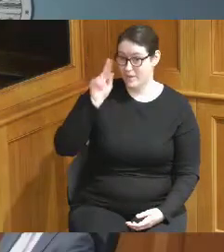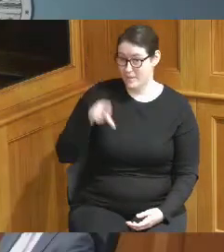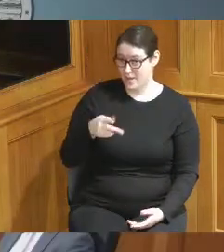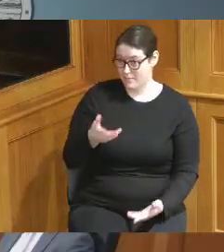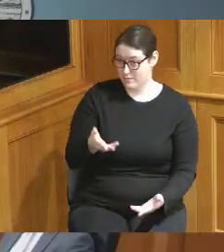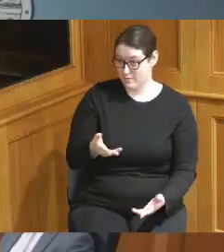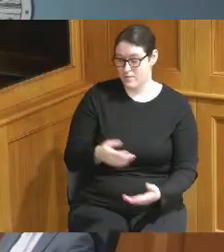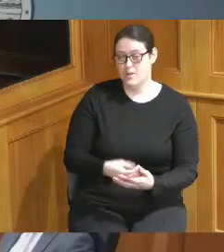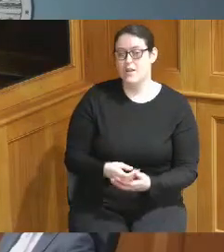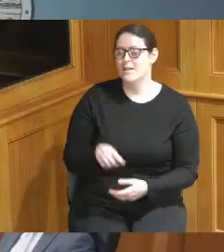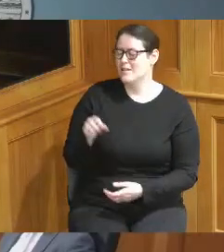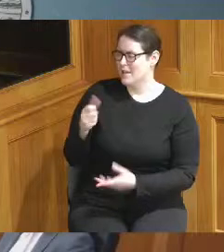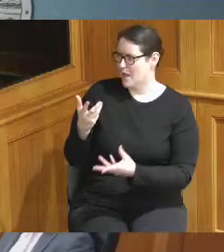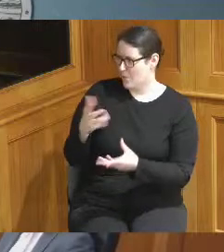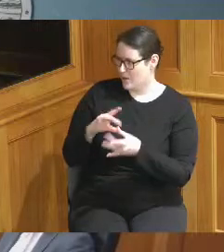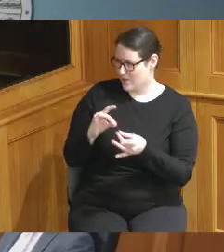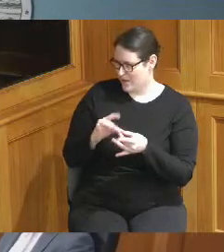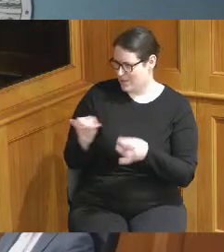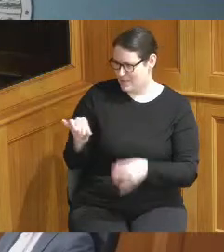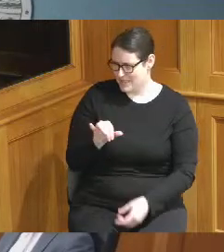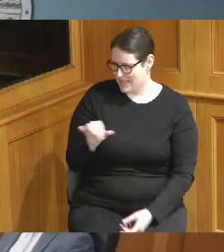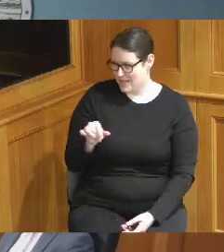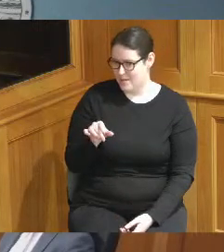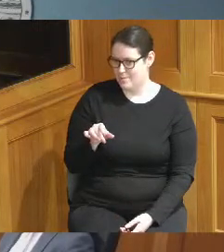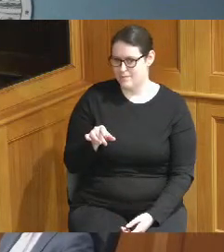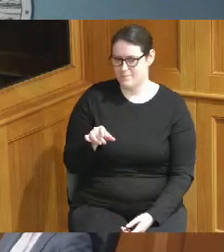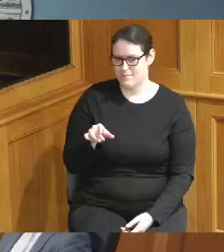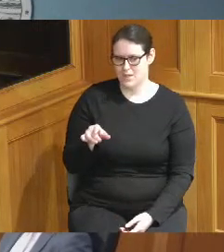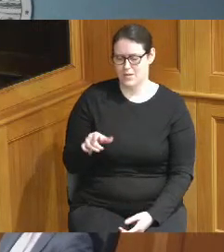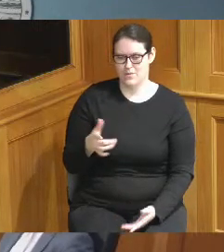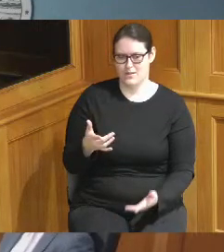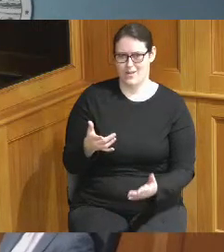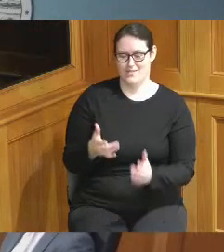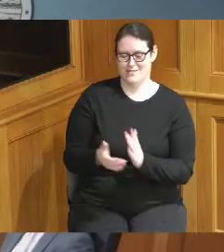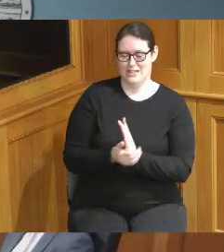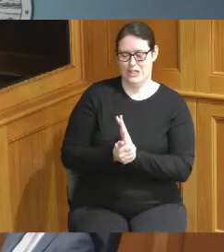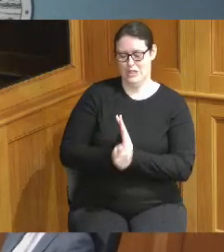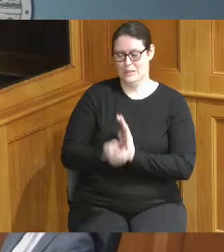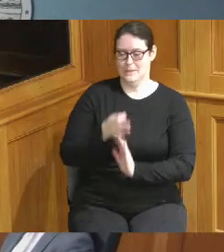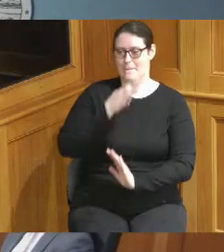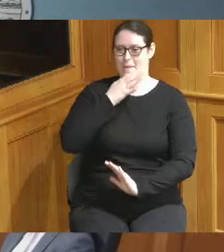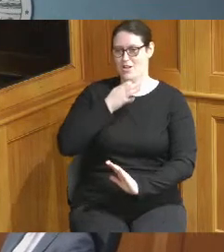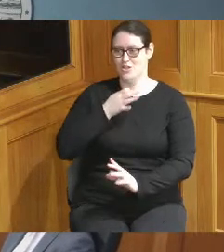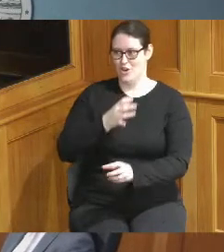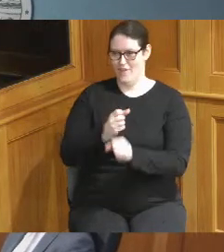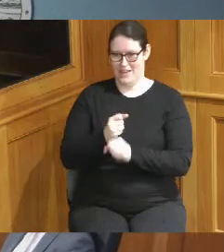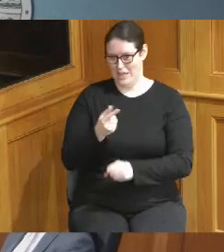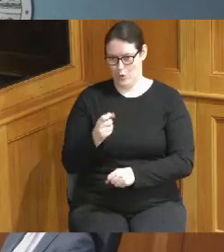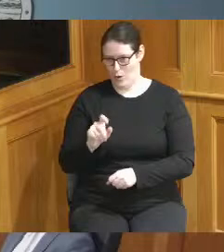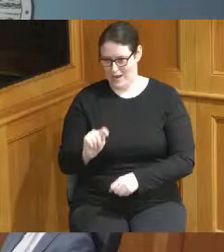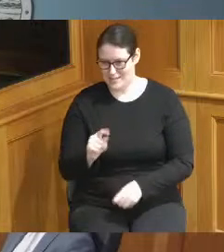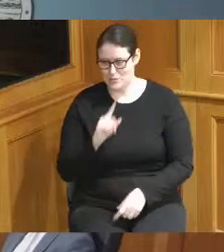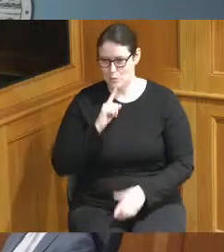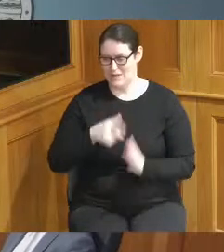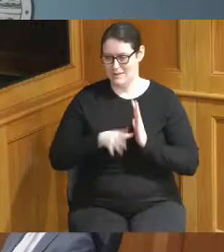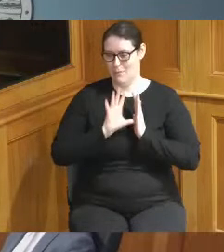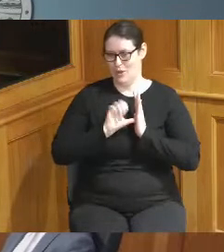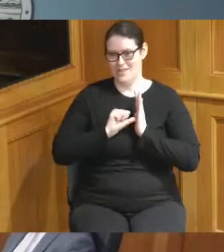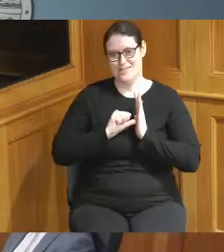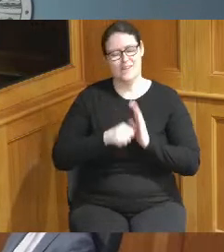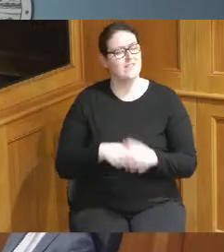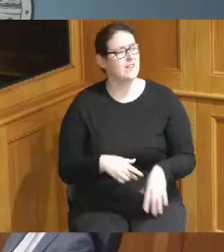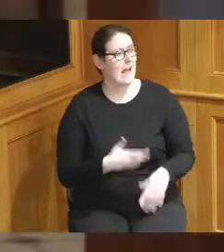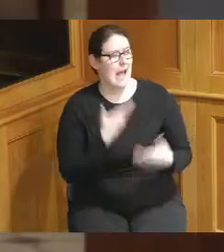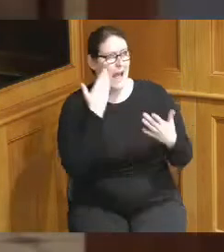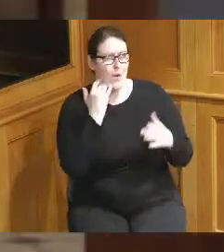winning the series so very exciting opening day and to see everyone down there also I spoke and